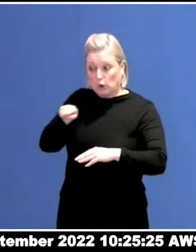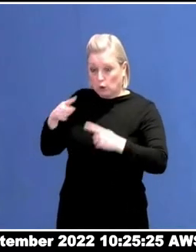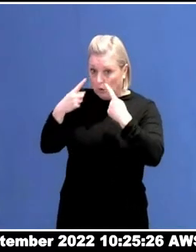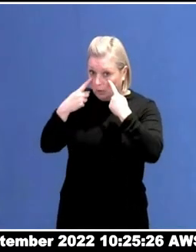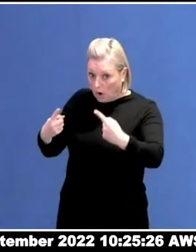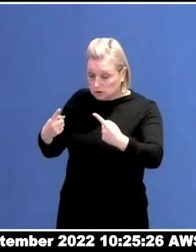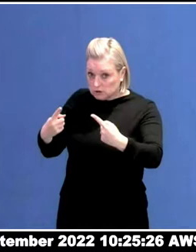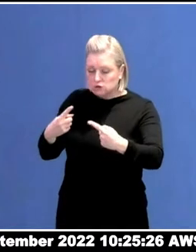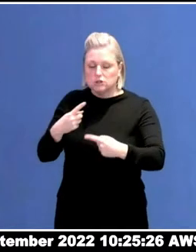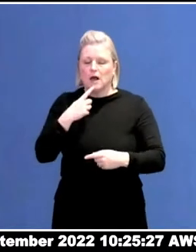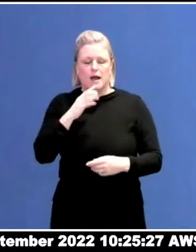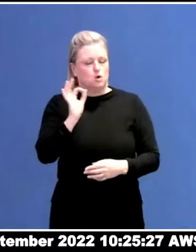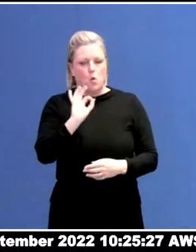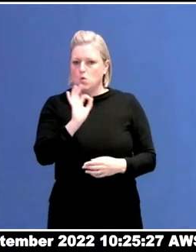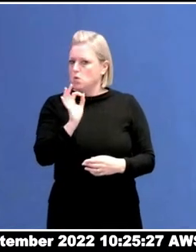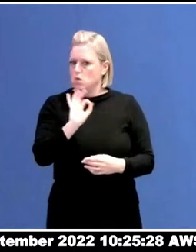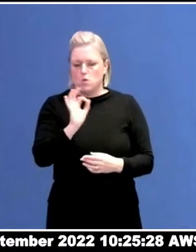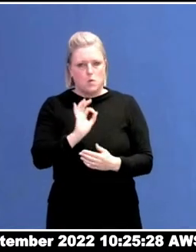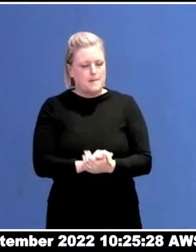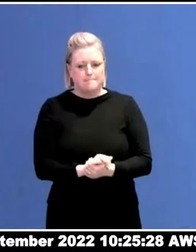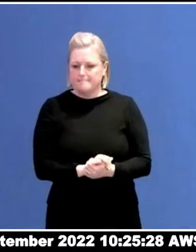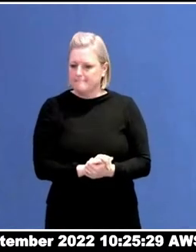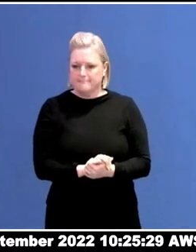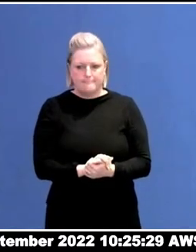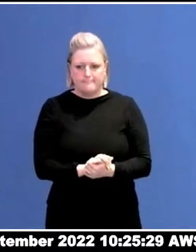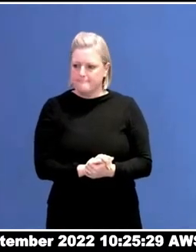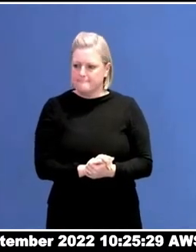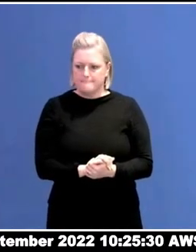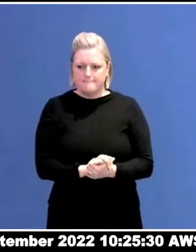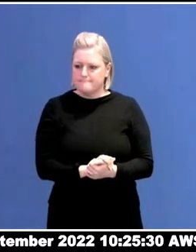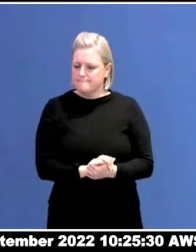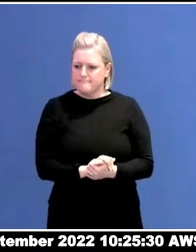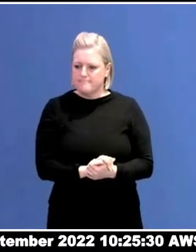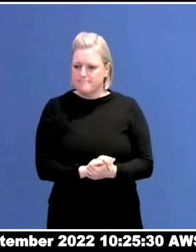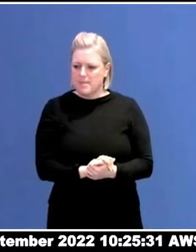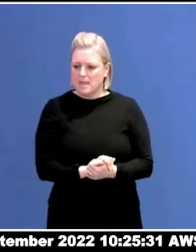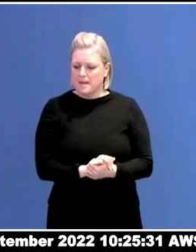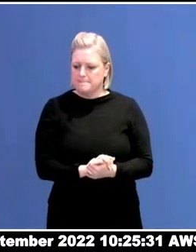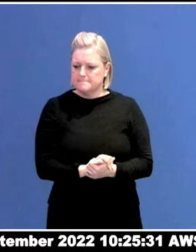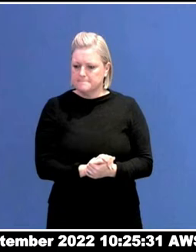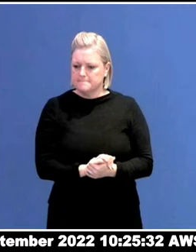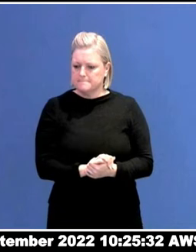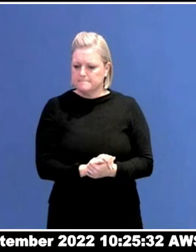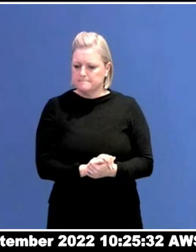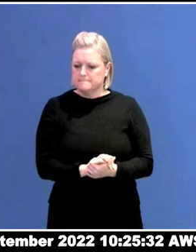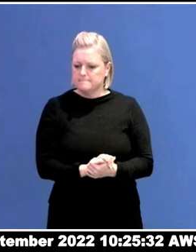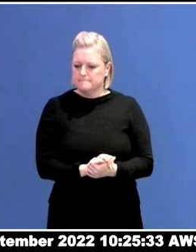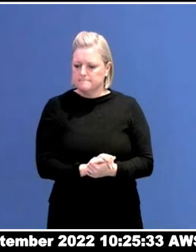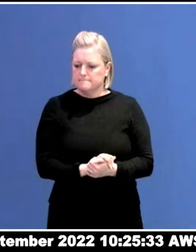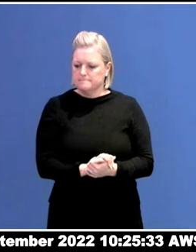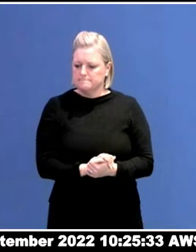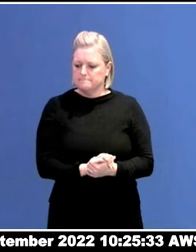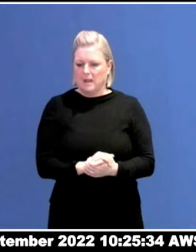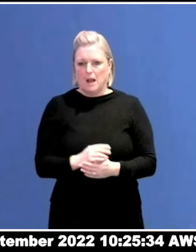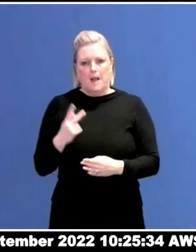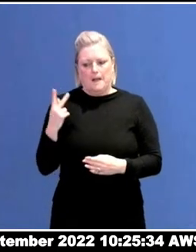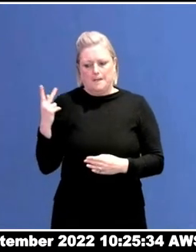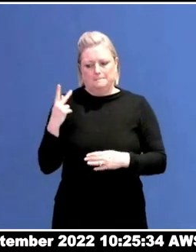That was done - we were at the police